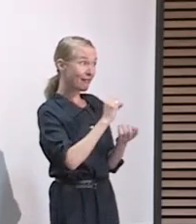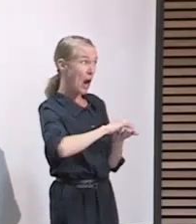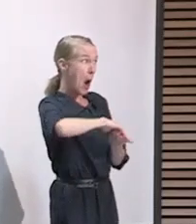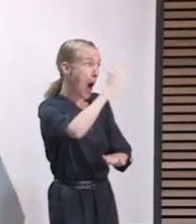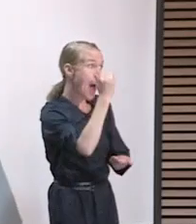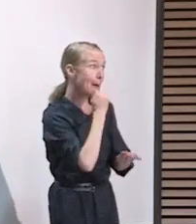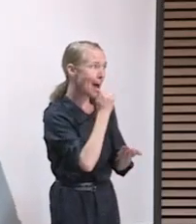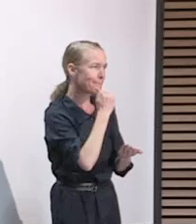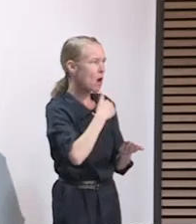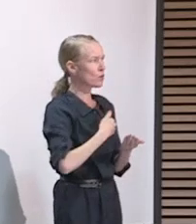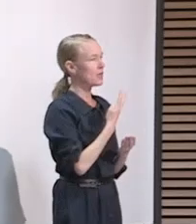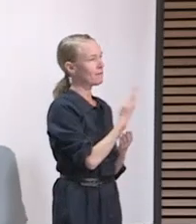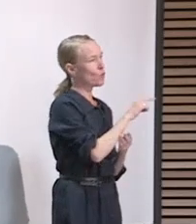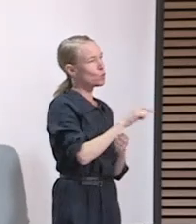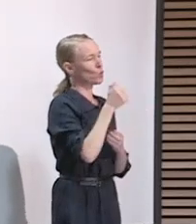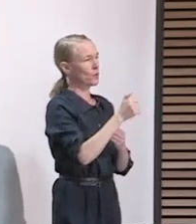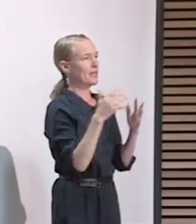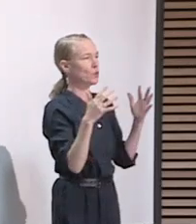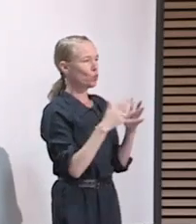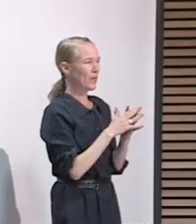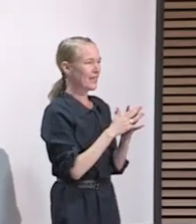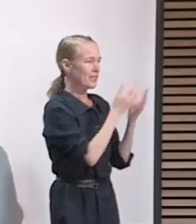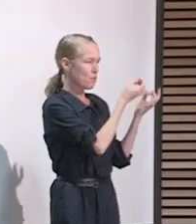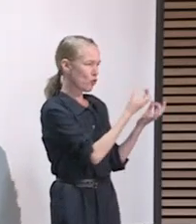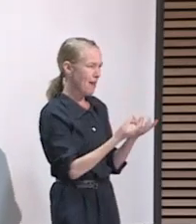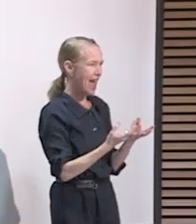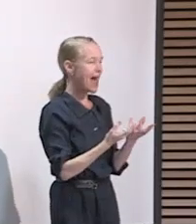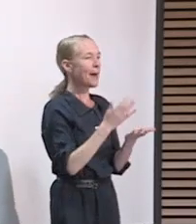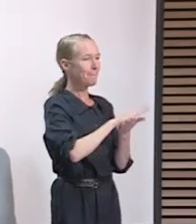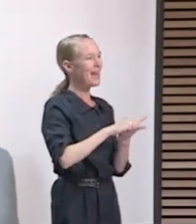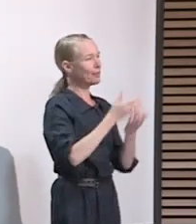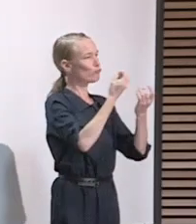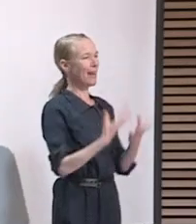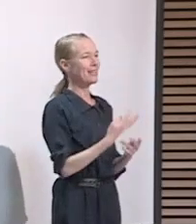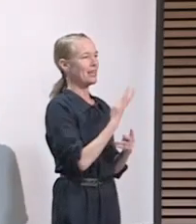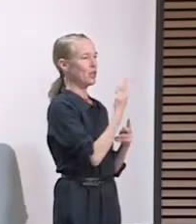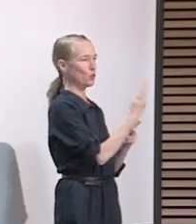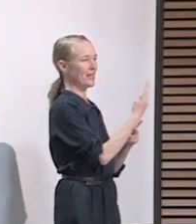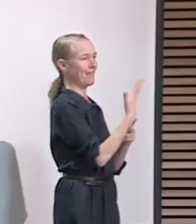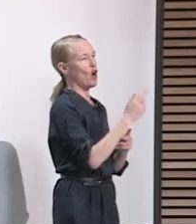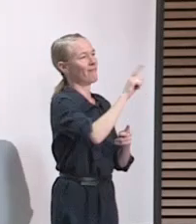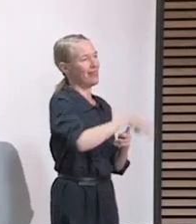doing suggested it would take four to six weeks of enabling work to get us ready to